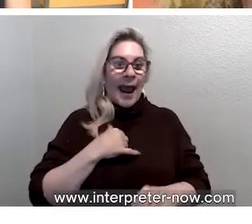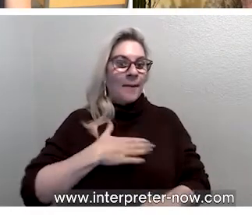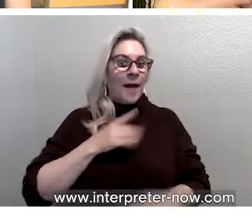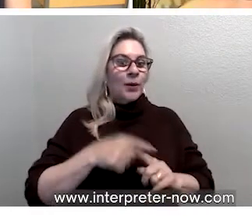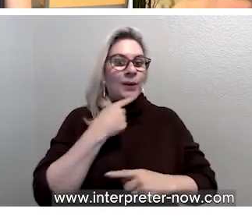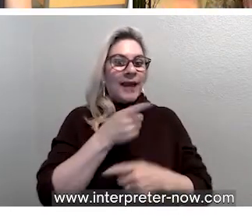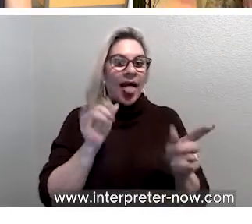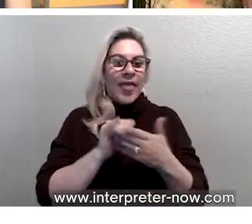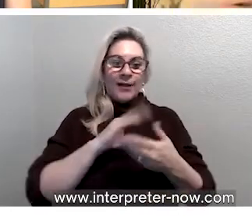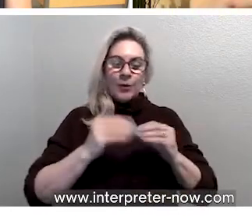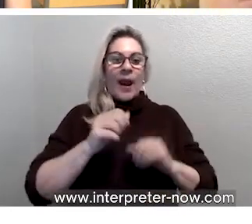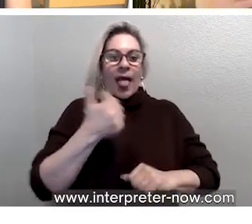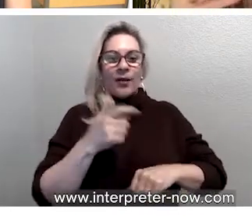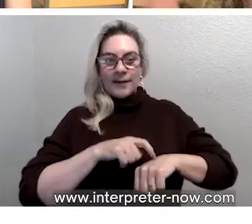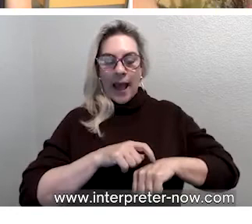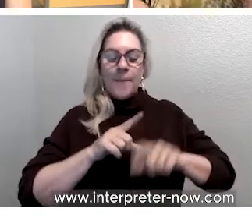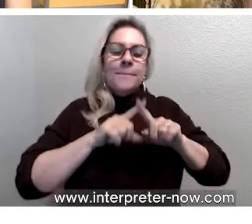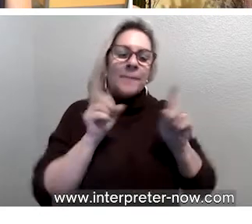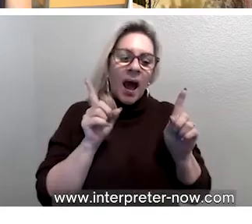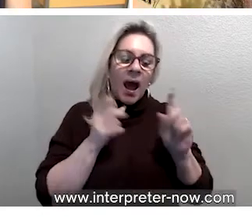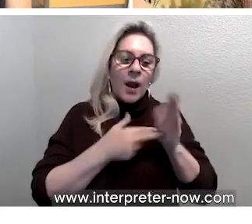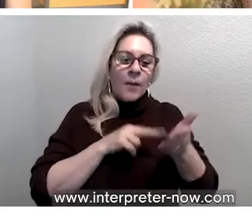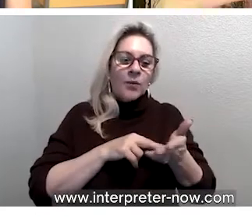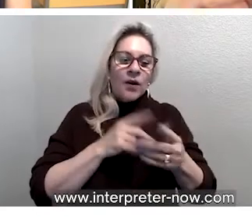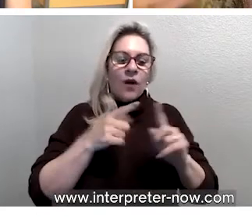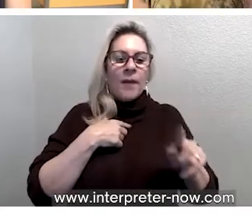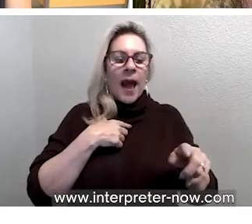But just for the purposes of like kind of being removed from Middle Easterners, away